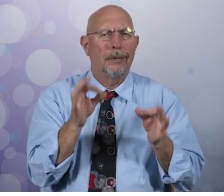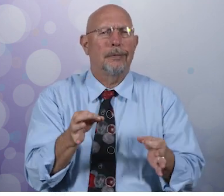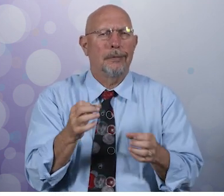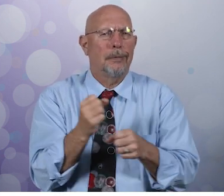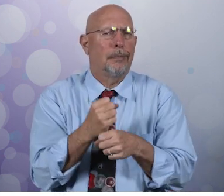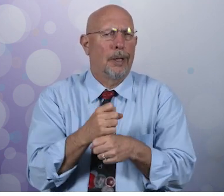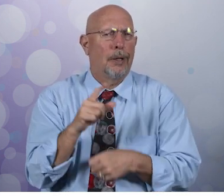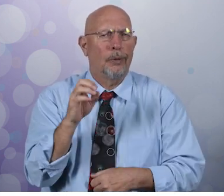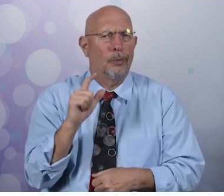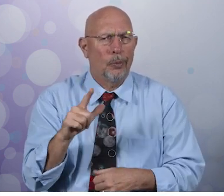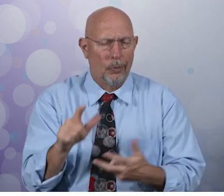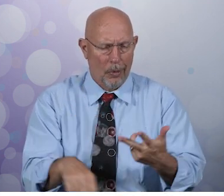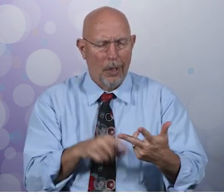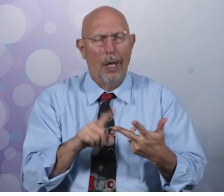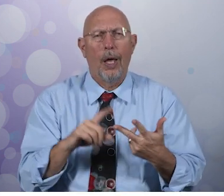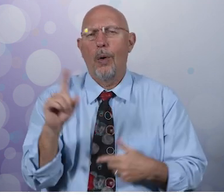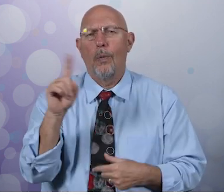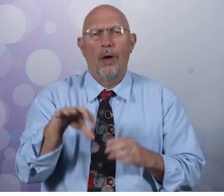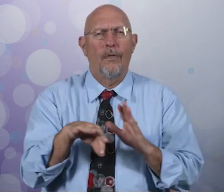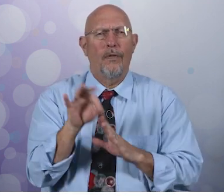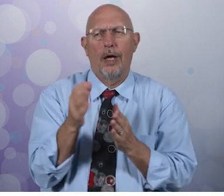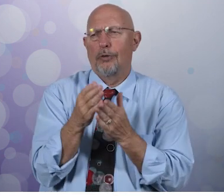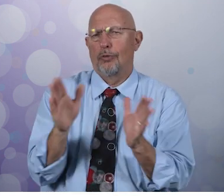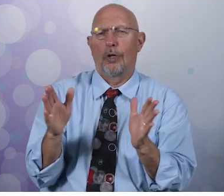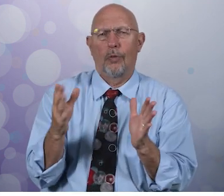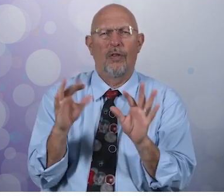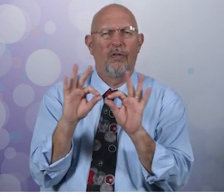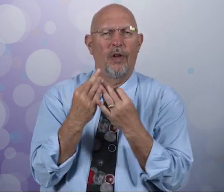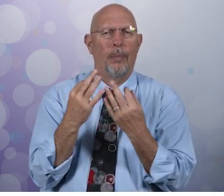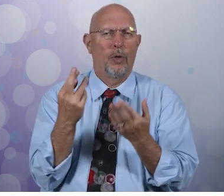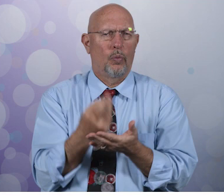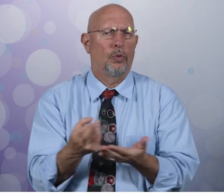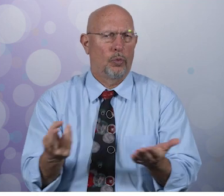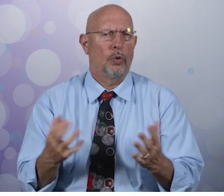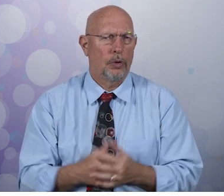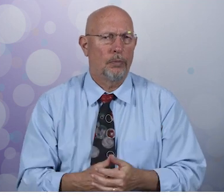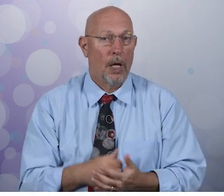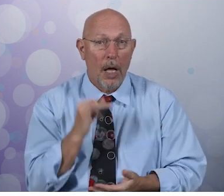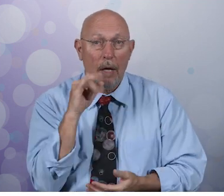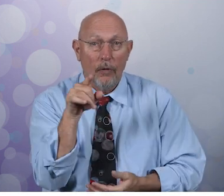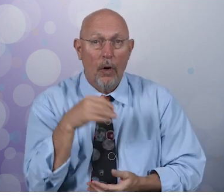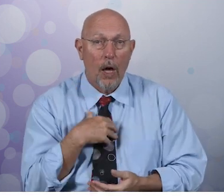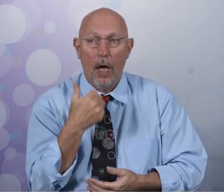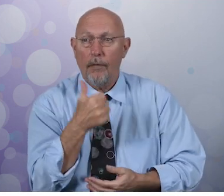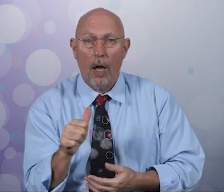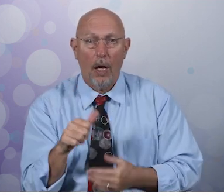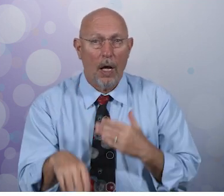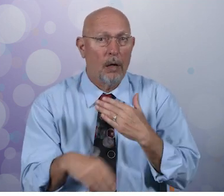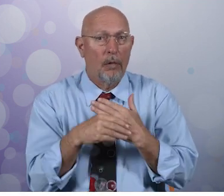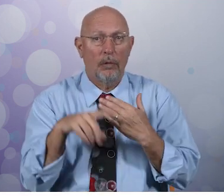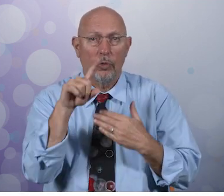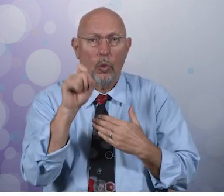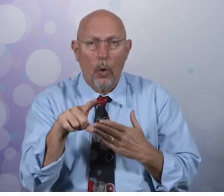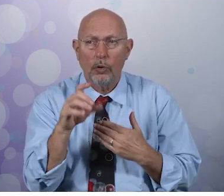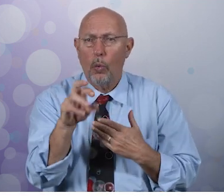And where can I find general and family resources? Should you have any additional questions or concerns,